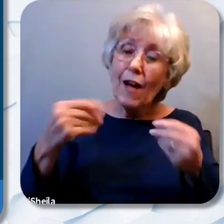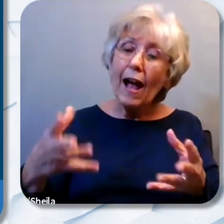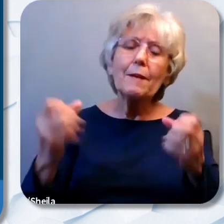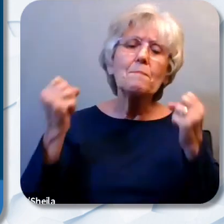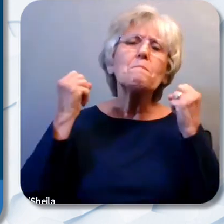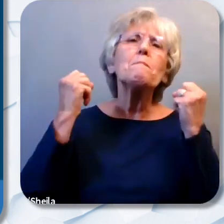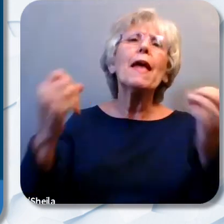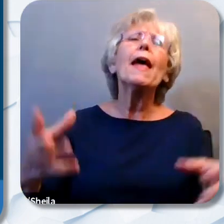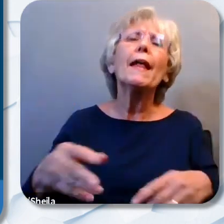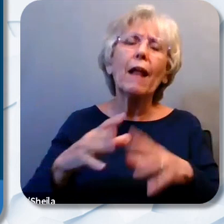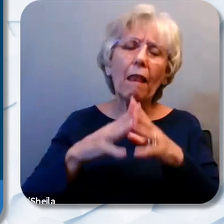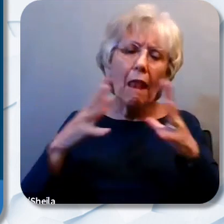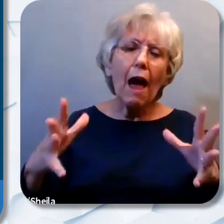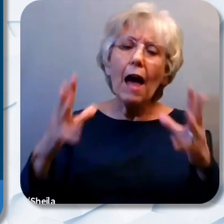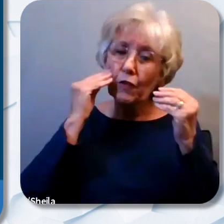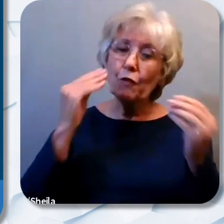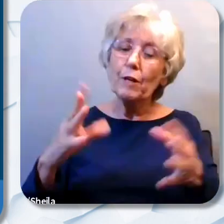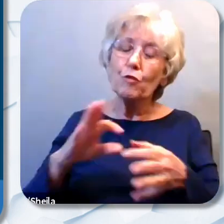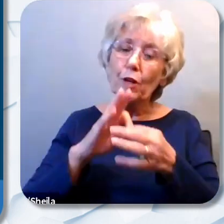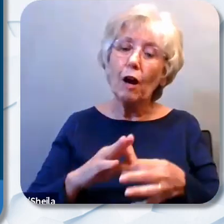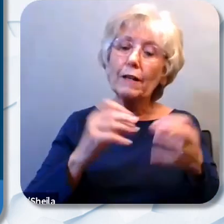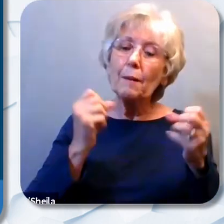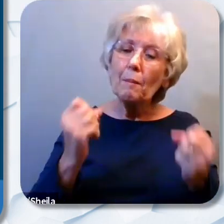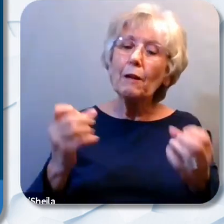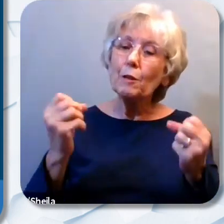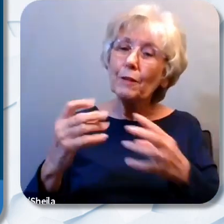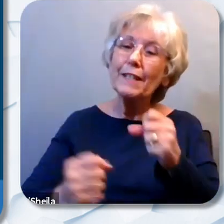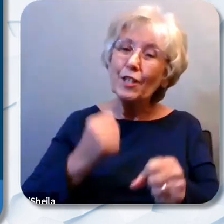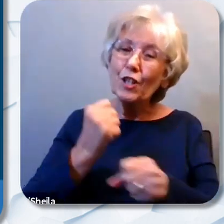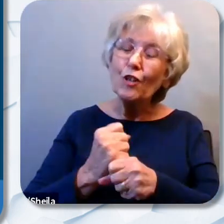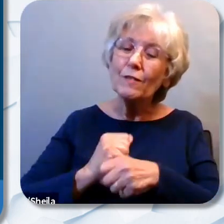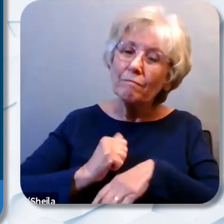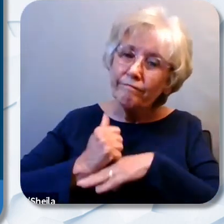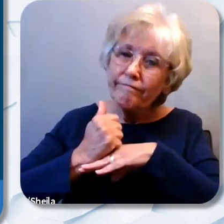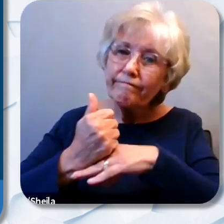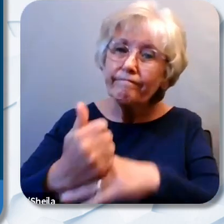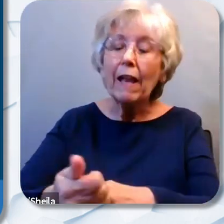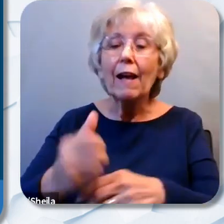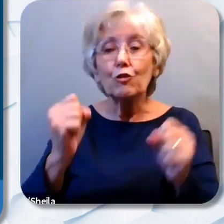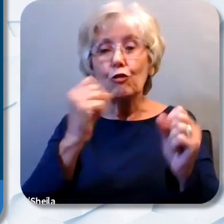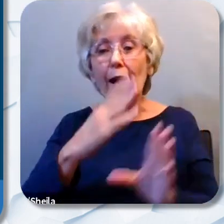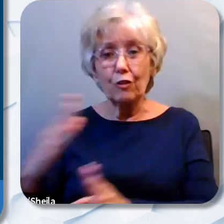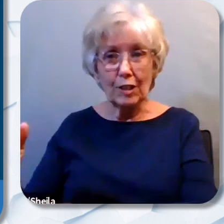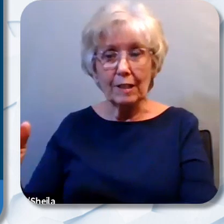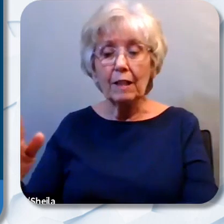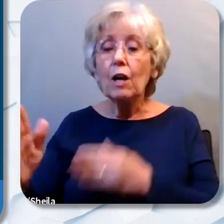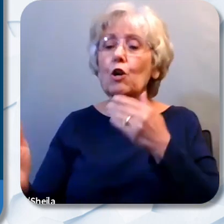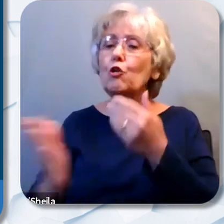information about multiple years of putting together a strategy, no matter where you are in